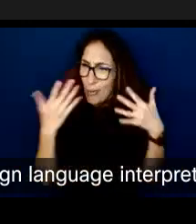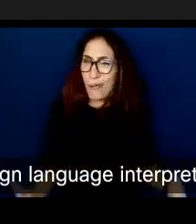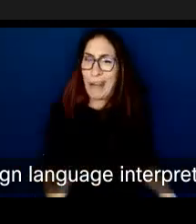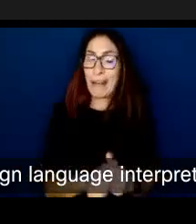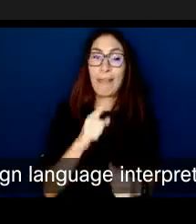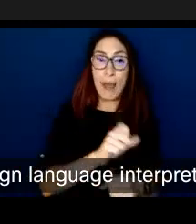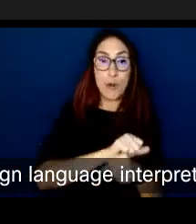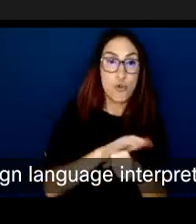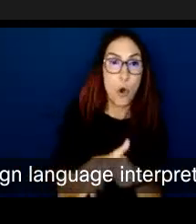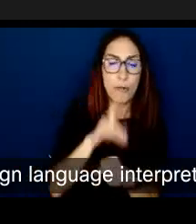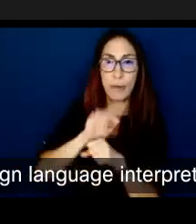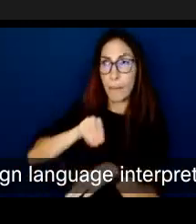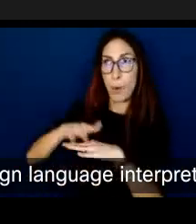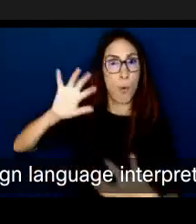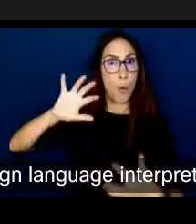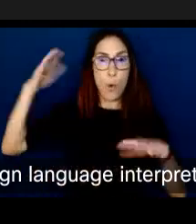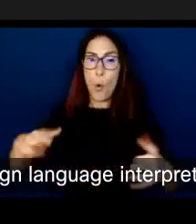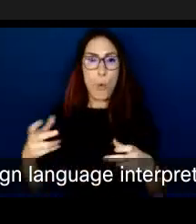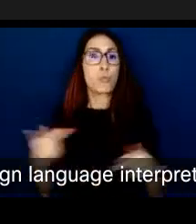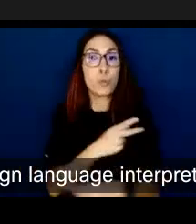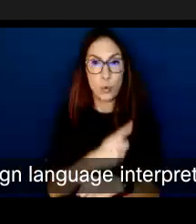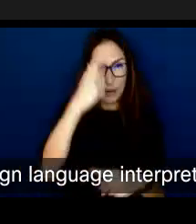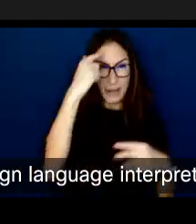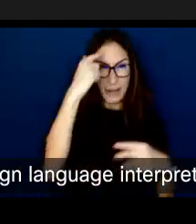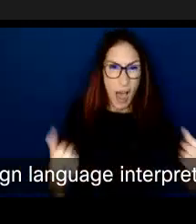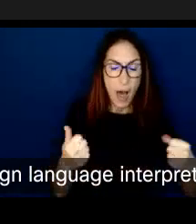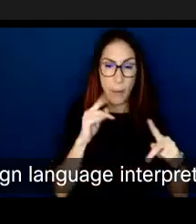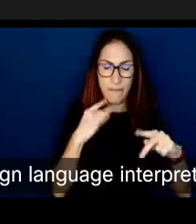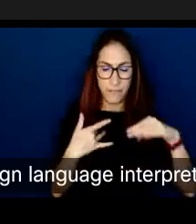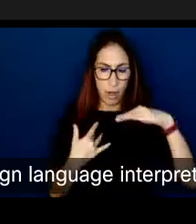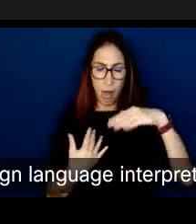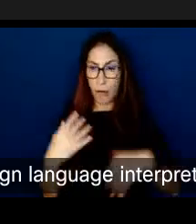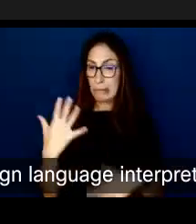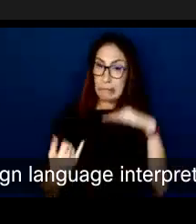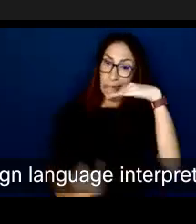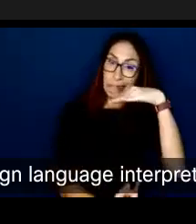isolation and loneliness. We've heard from older people with HIV